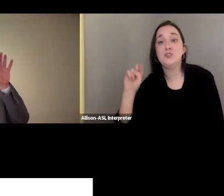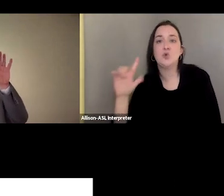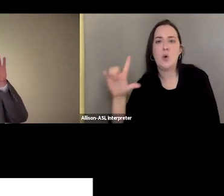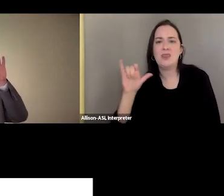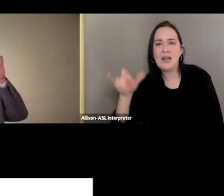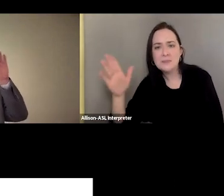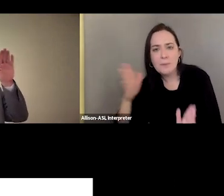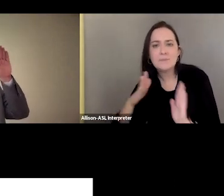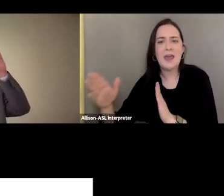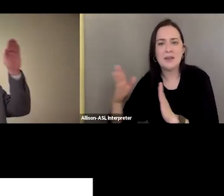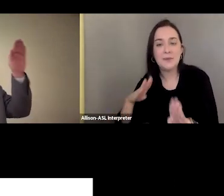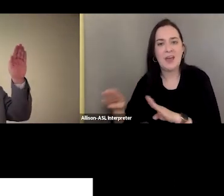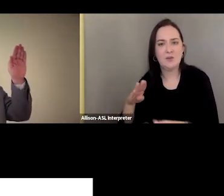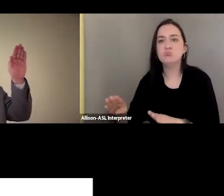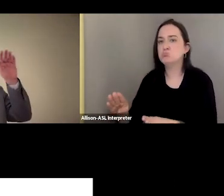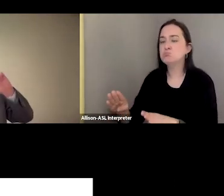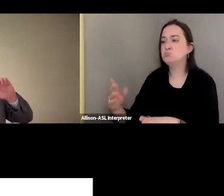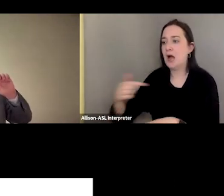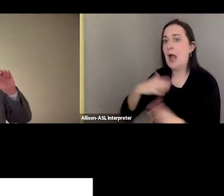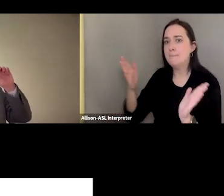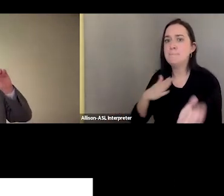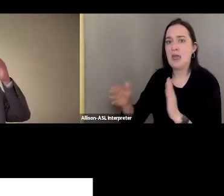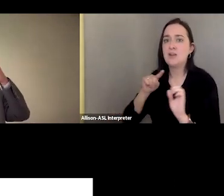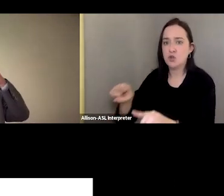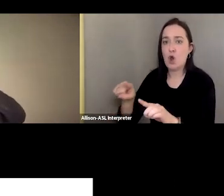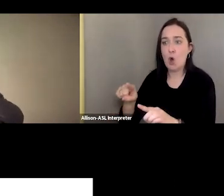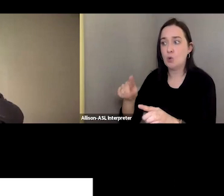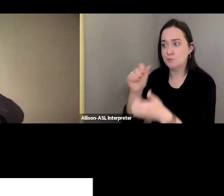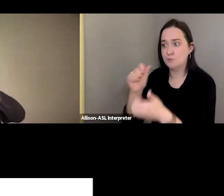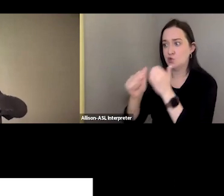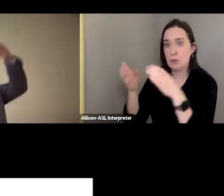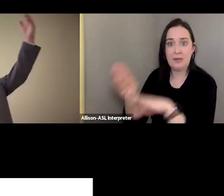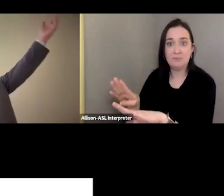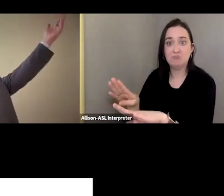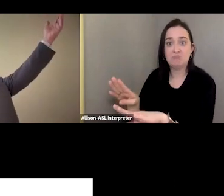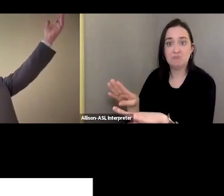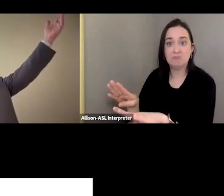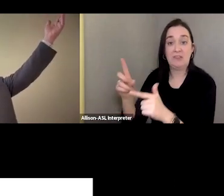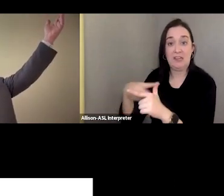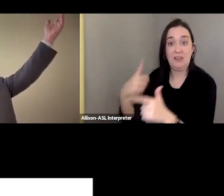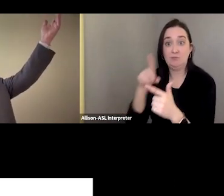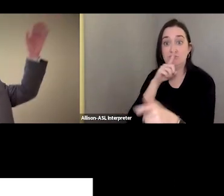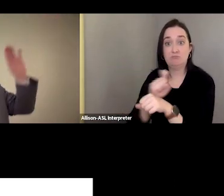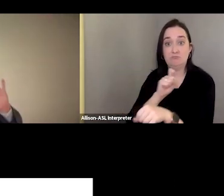It says to you, I plan to go sports betting. And believe it or not, if that's what your intentions are, you actually predict that you will. Sports bet.